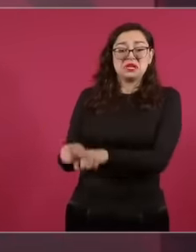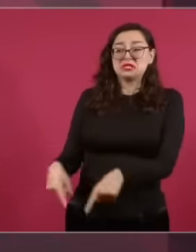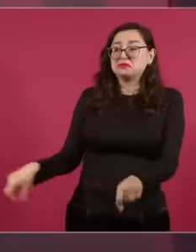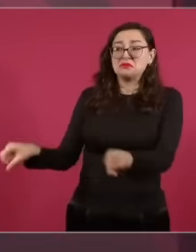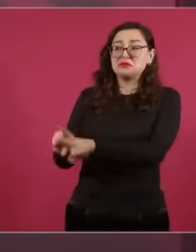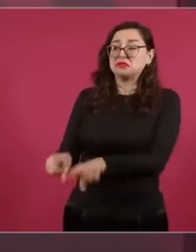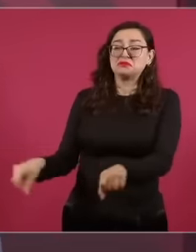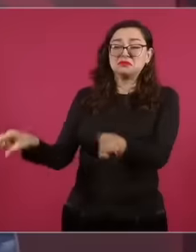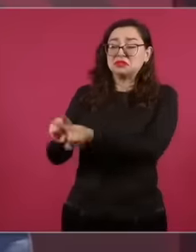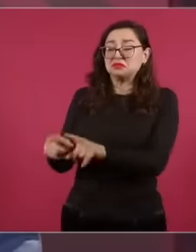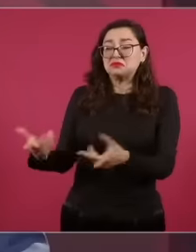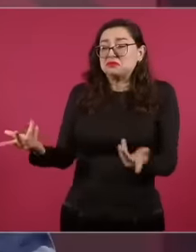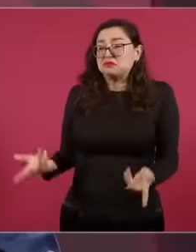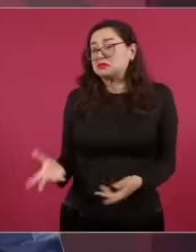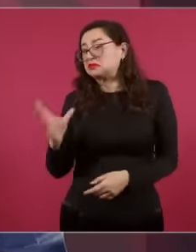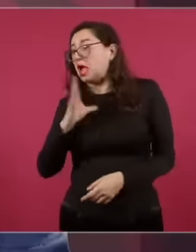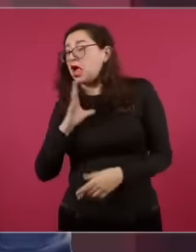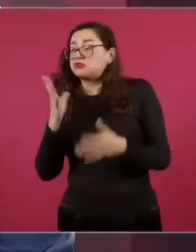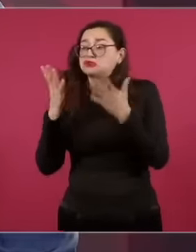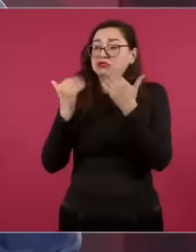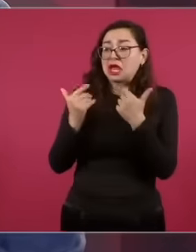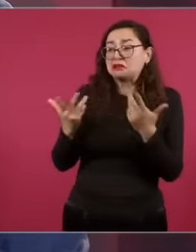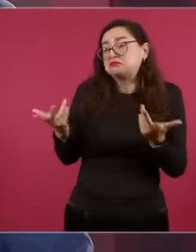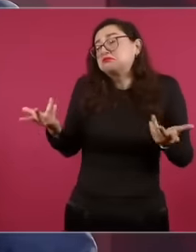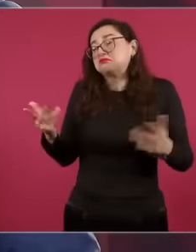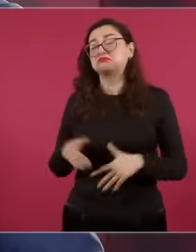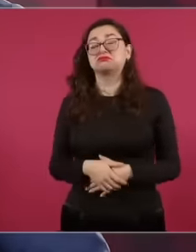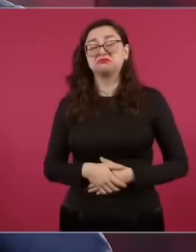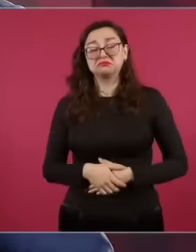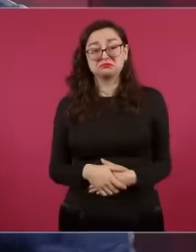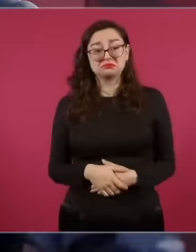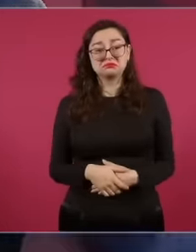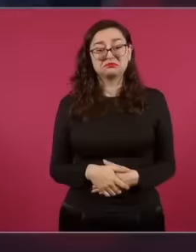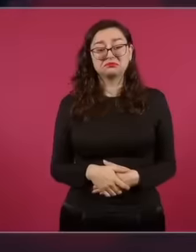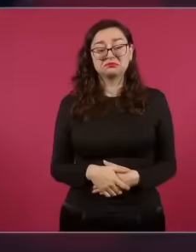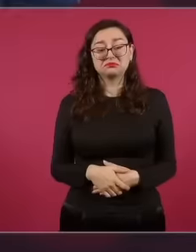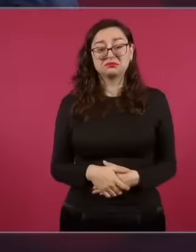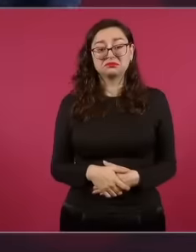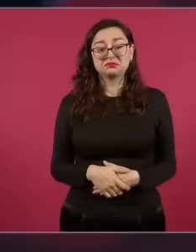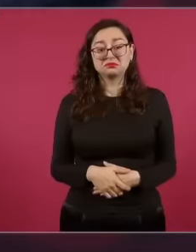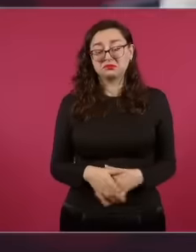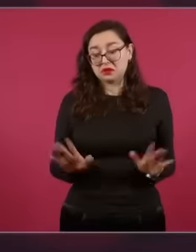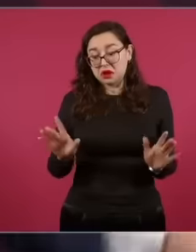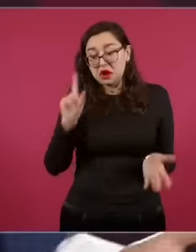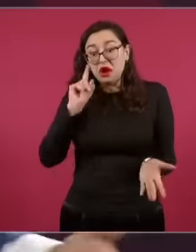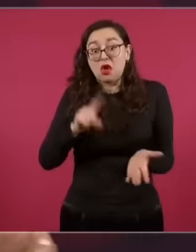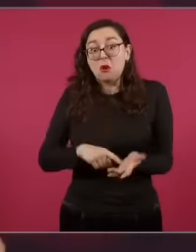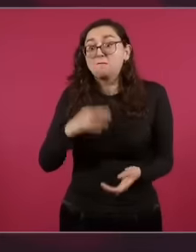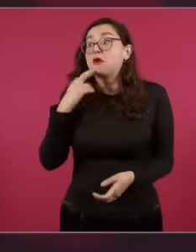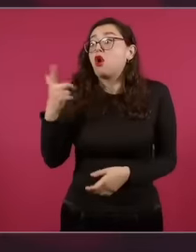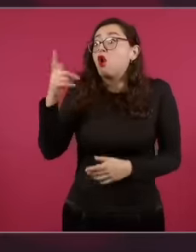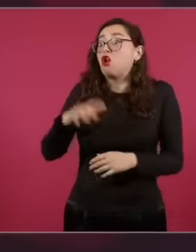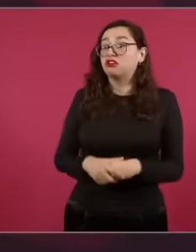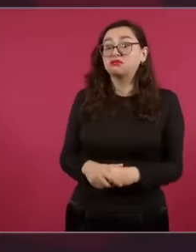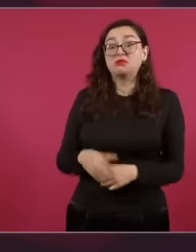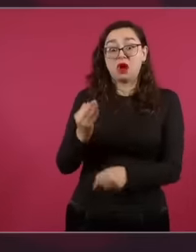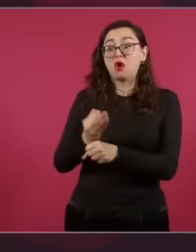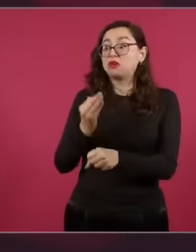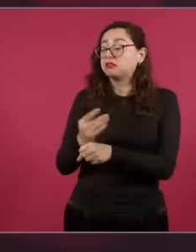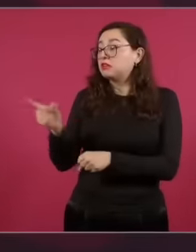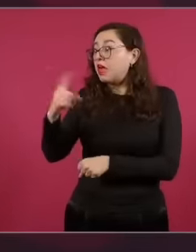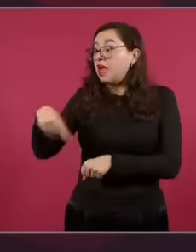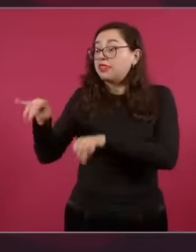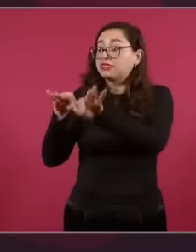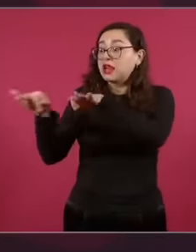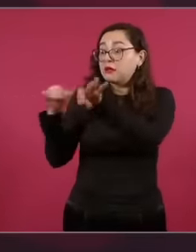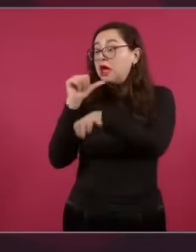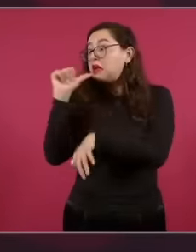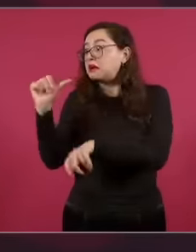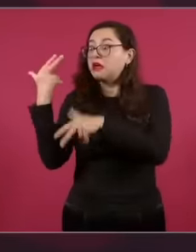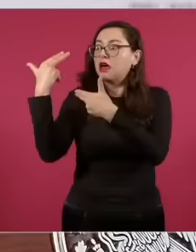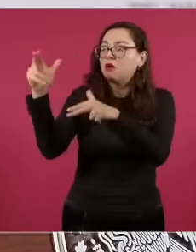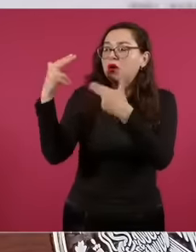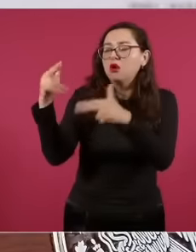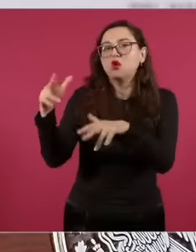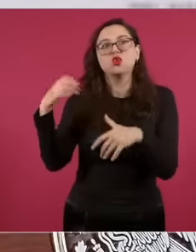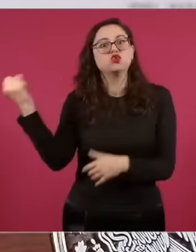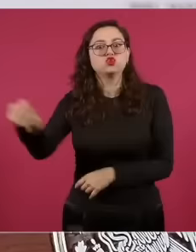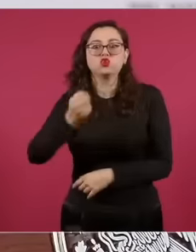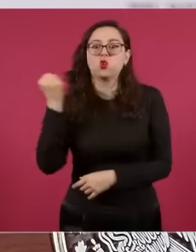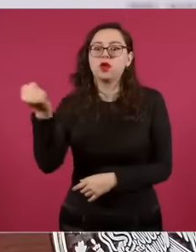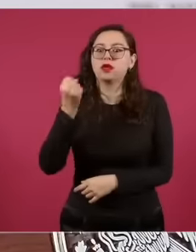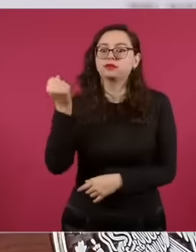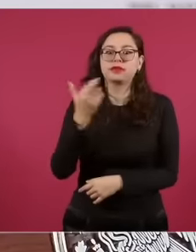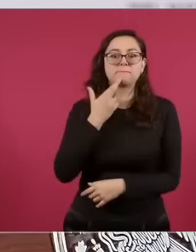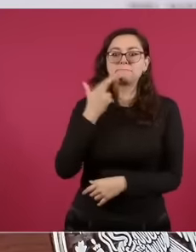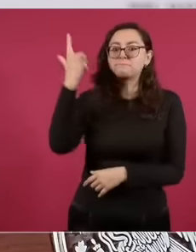respect that it is even going to help us If the judges are not there, there are no magistrates,